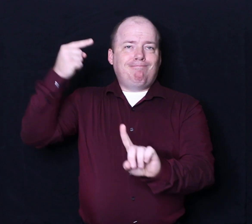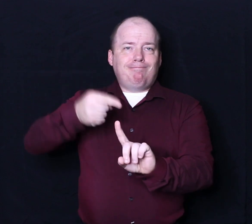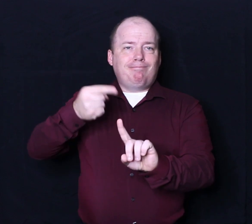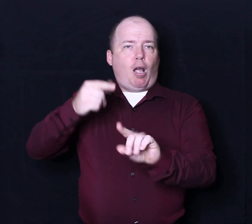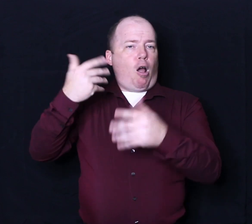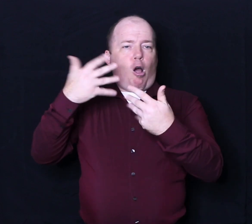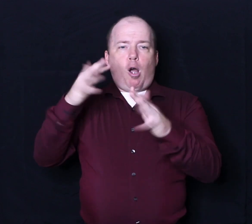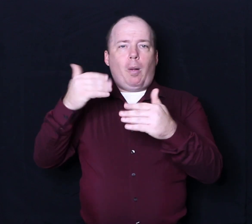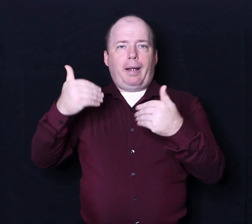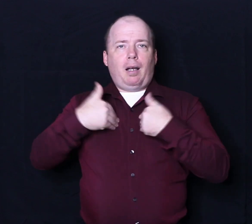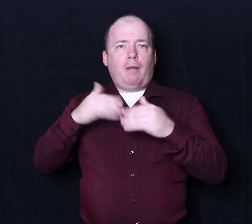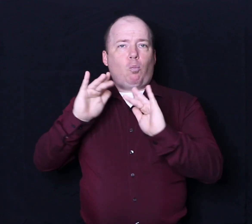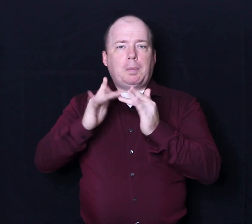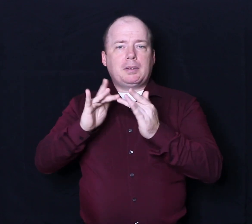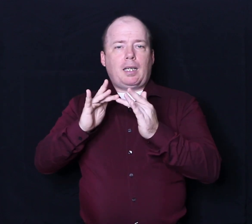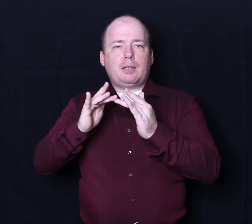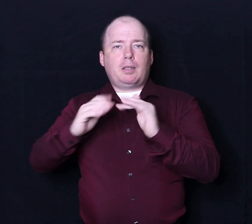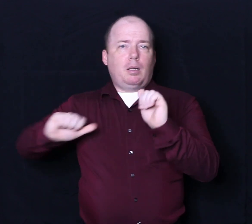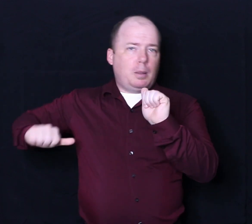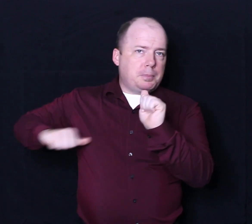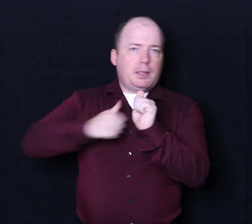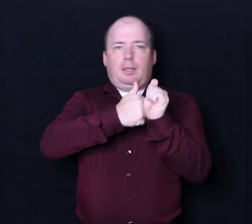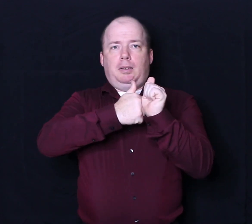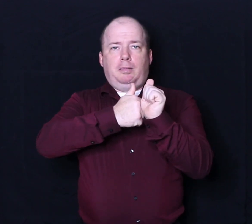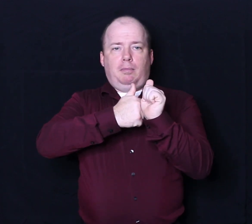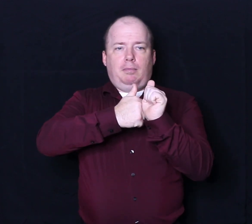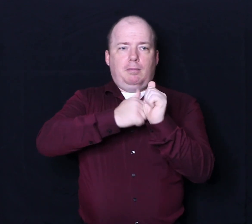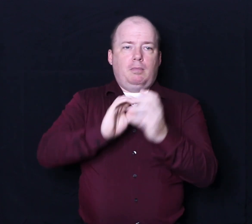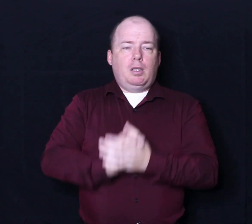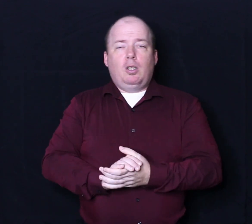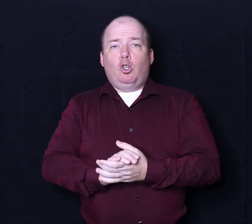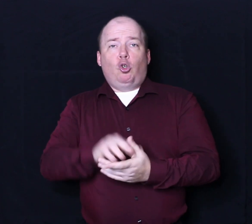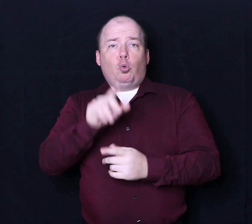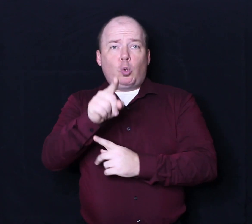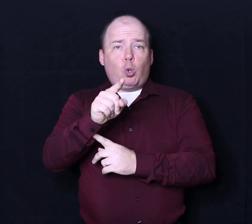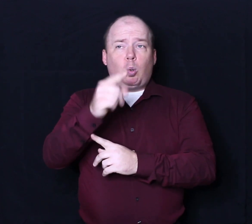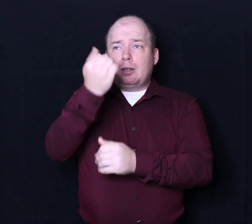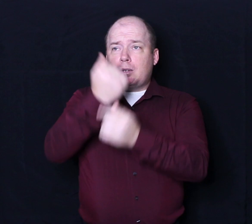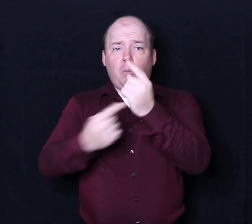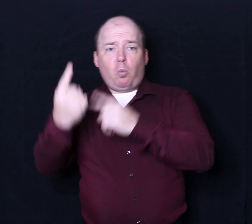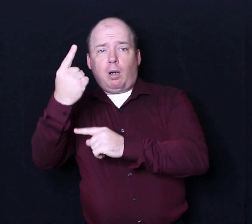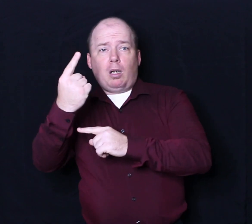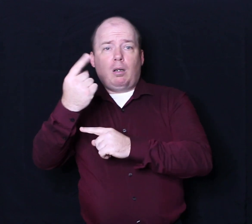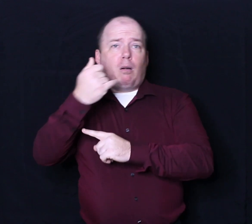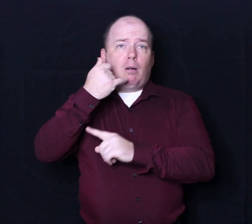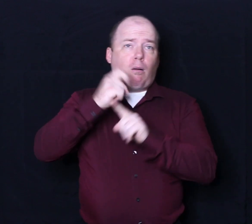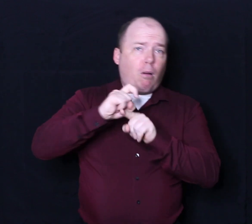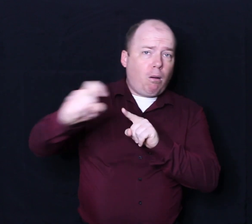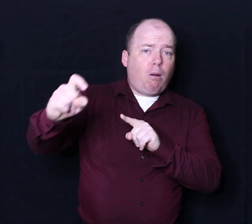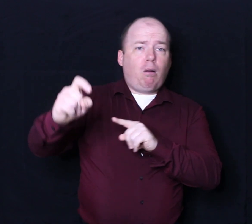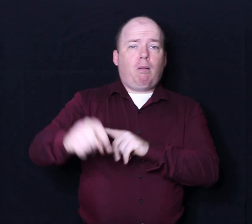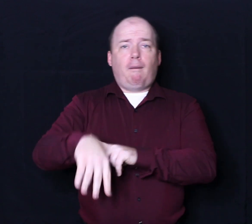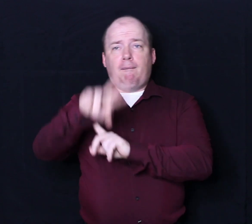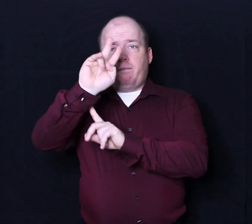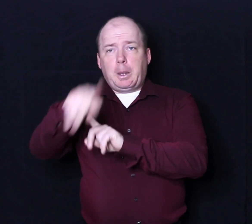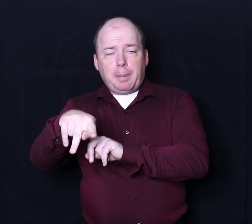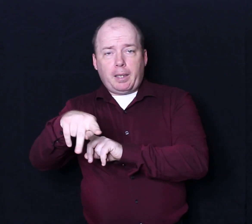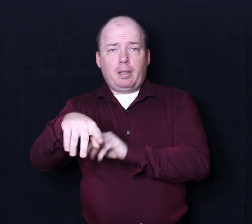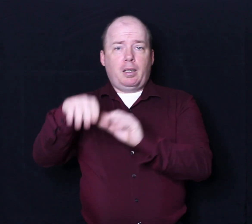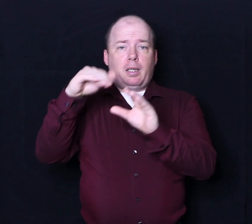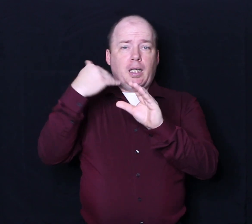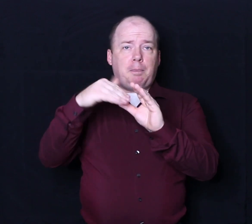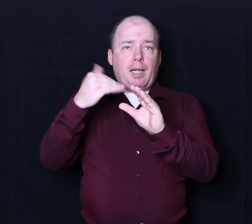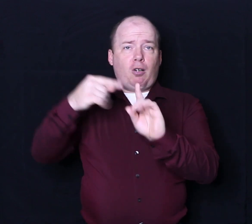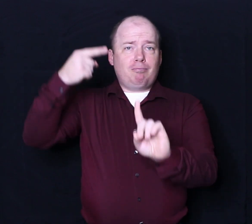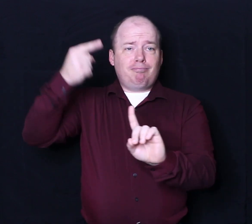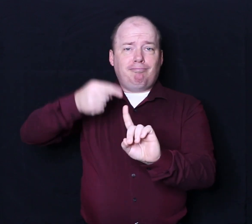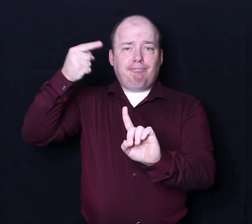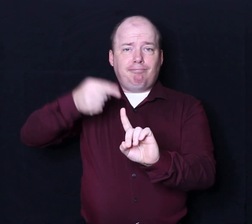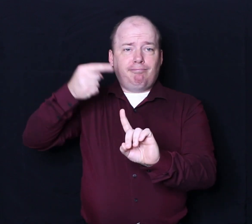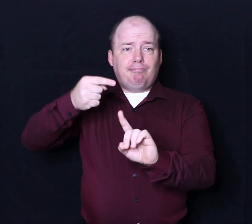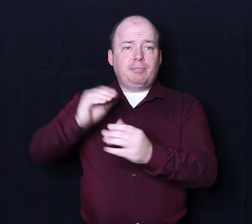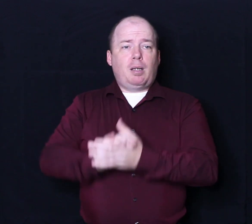We have updated on our website already, but if anyone calls or emails,